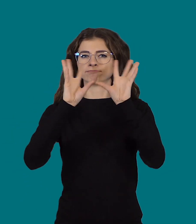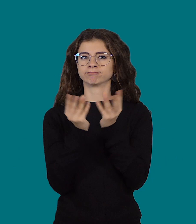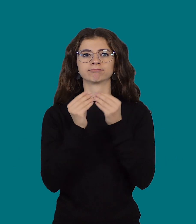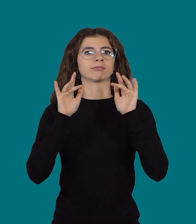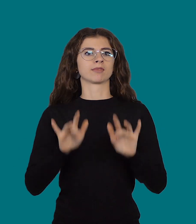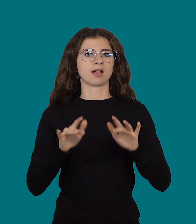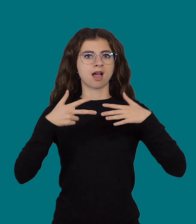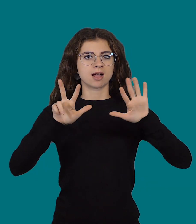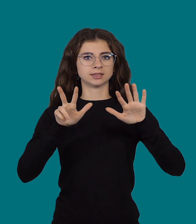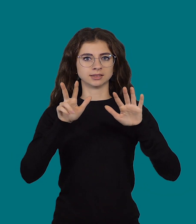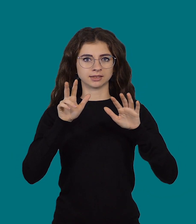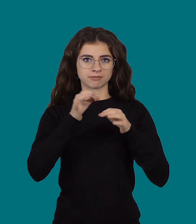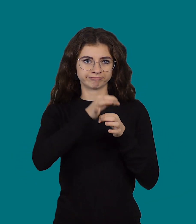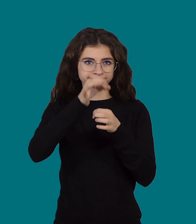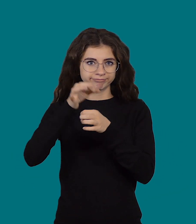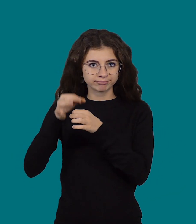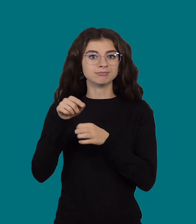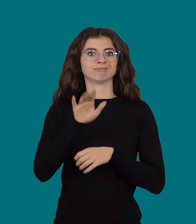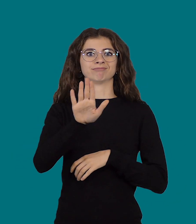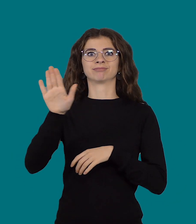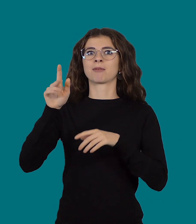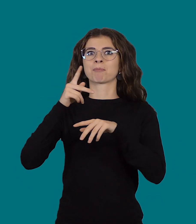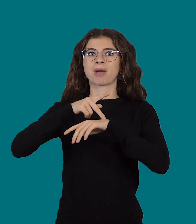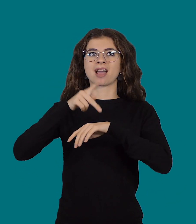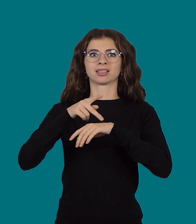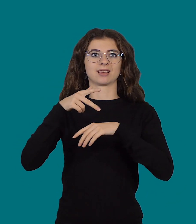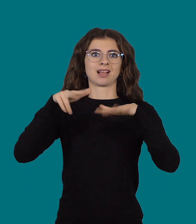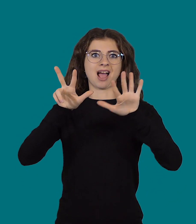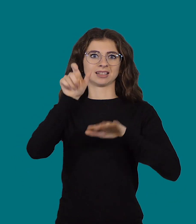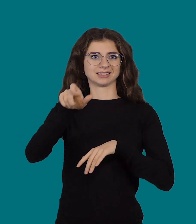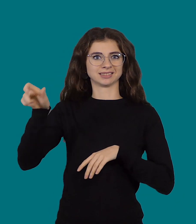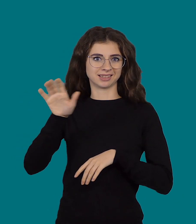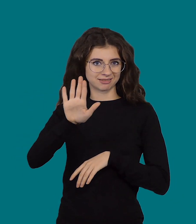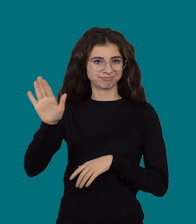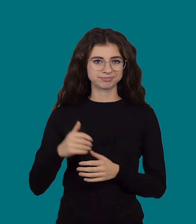There are eighteen samples in total, which come from eighteen patients.